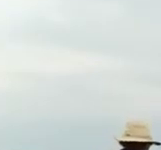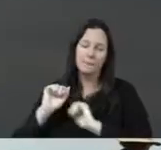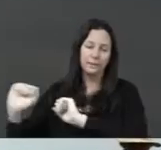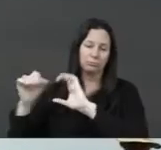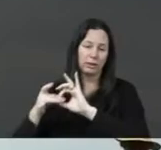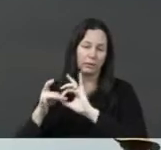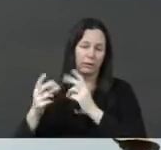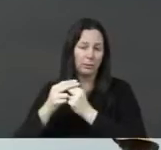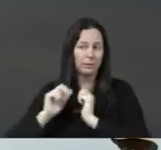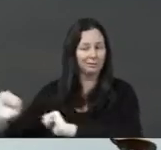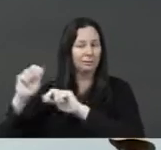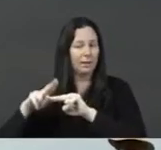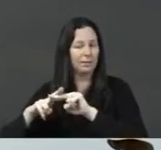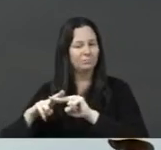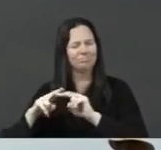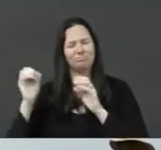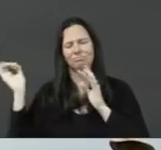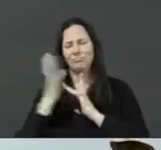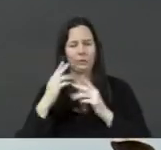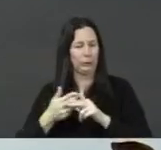His relationship with his dad is extremely important to him.